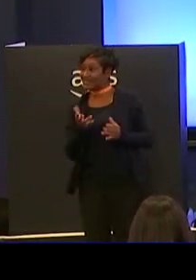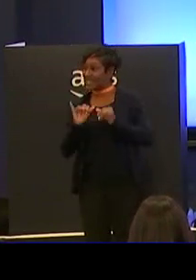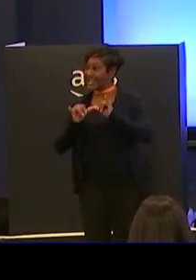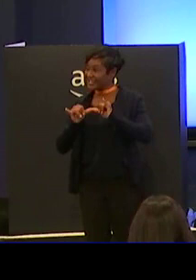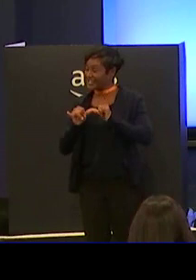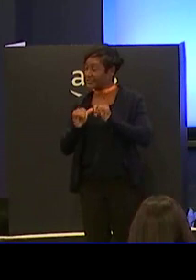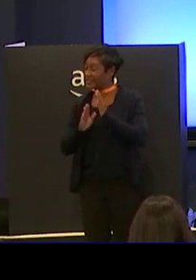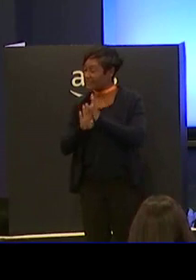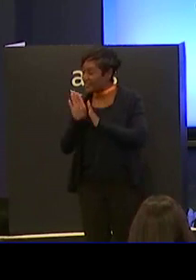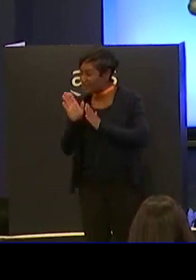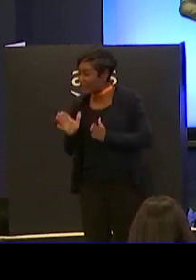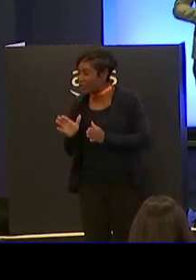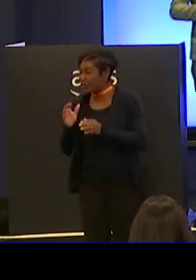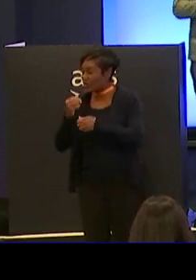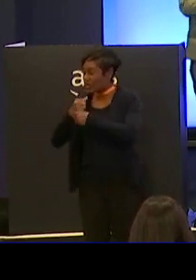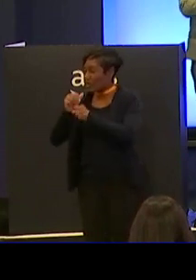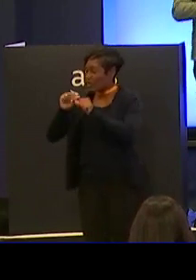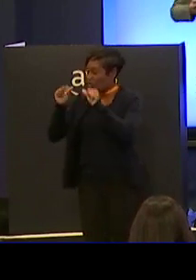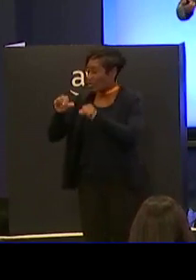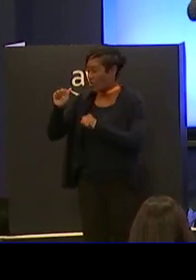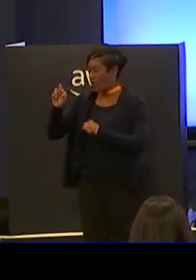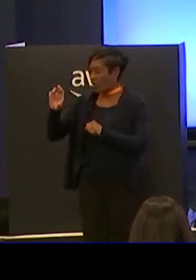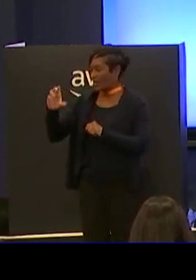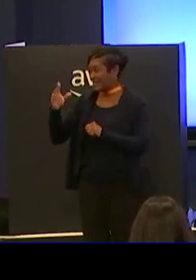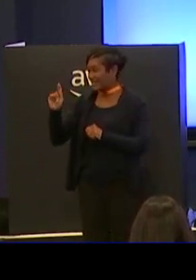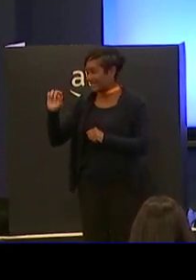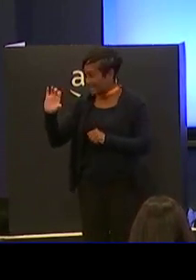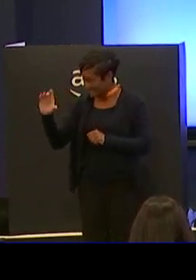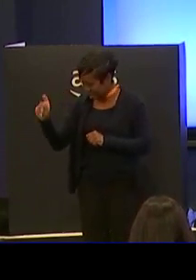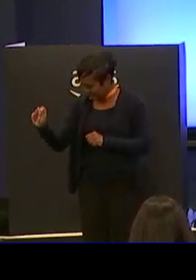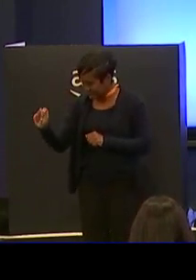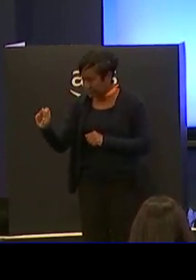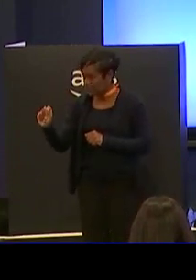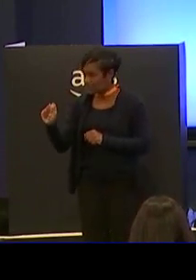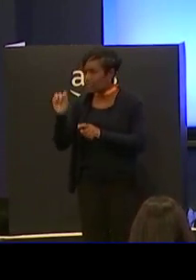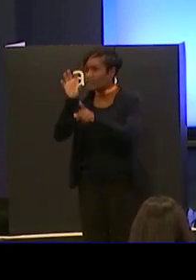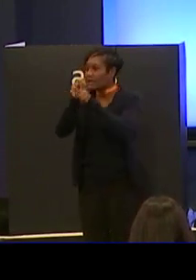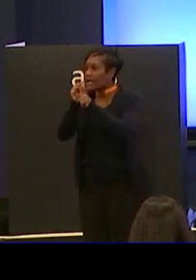architects, to capture the user's eye gaze in real time